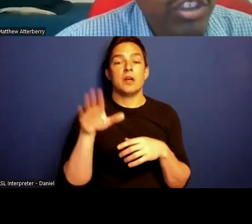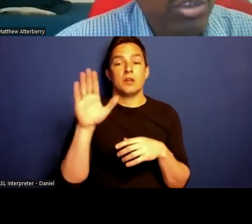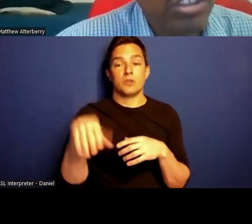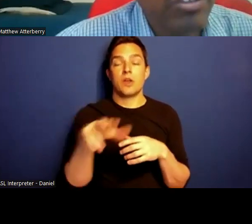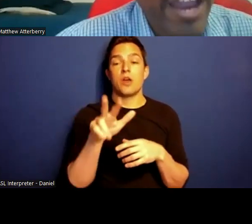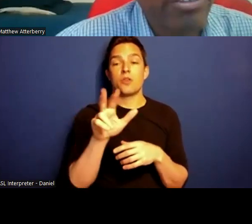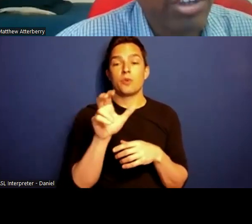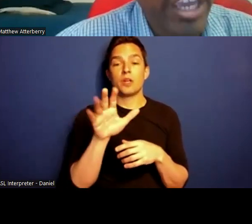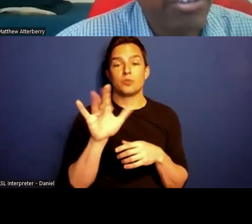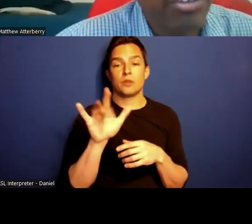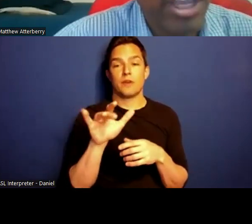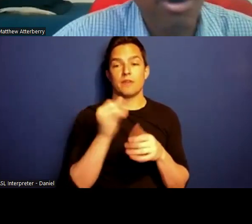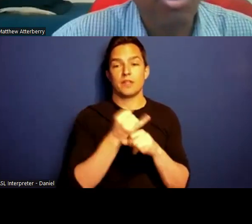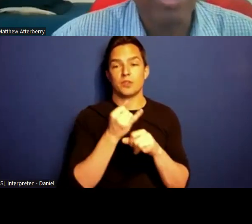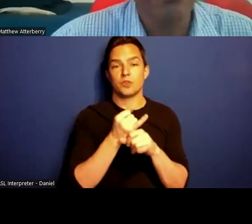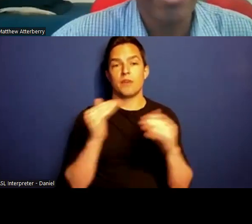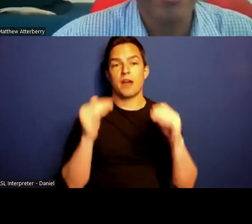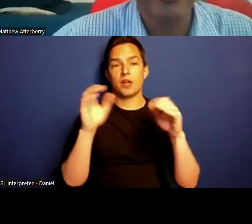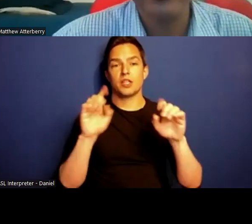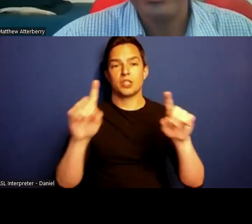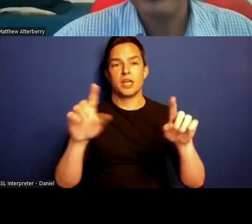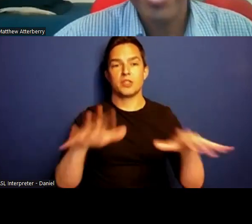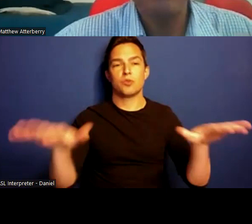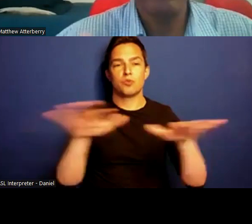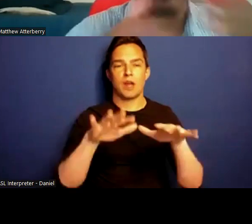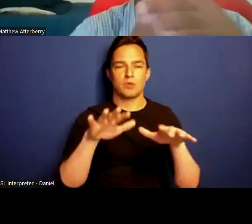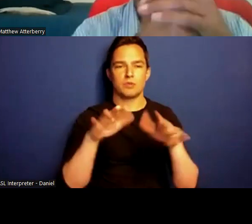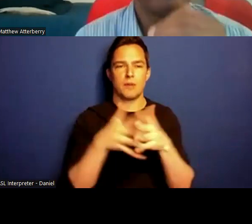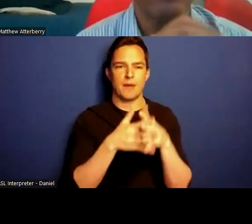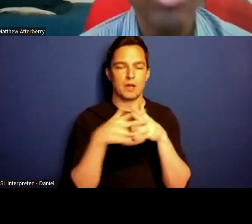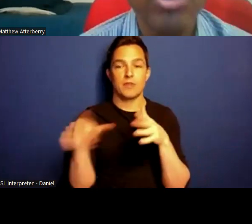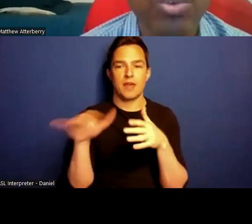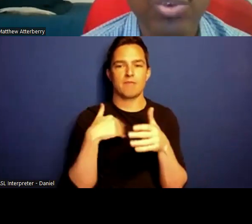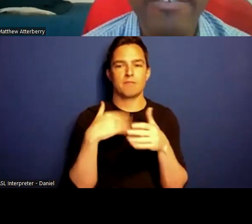institutions of higher education across America that have programs geared towards students who